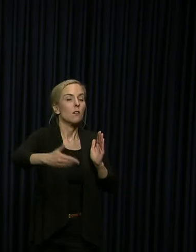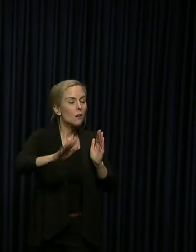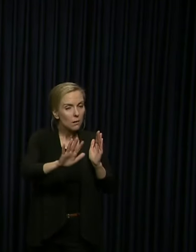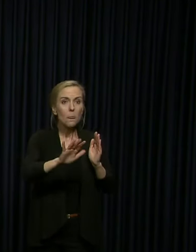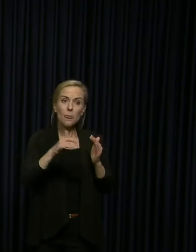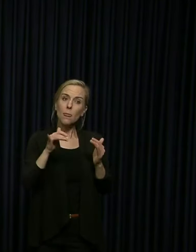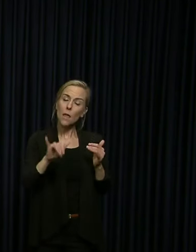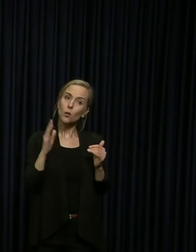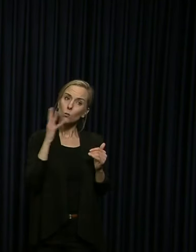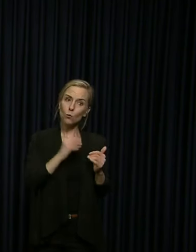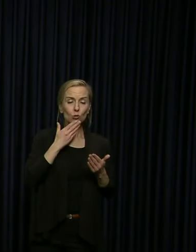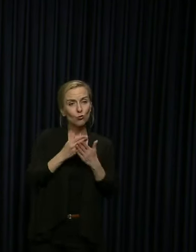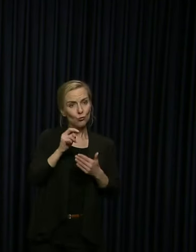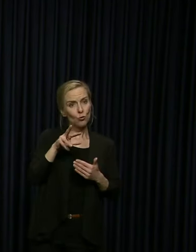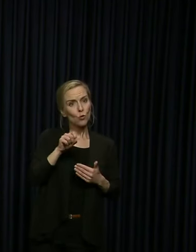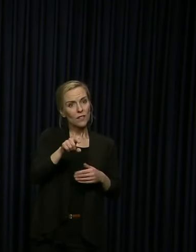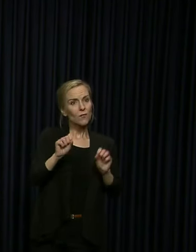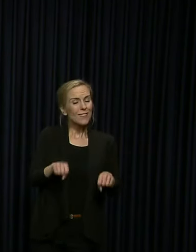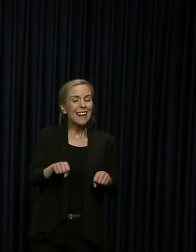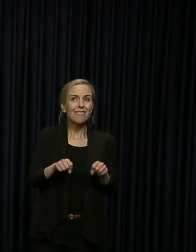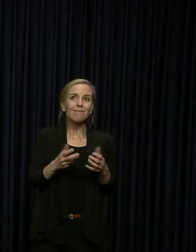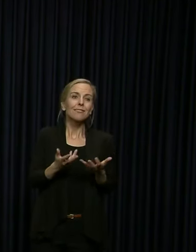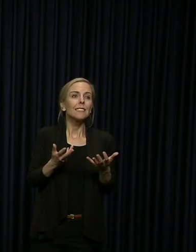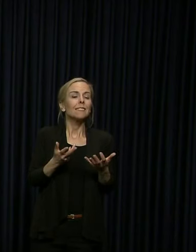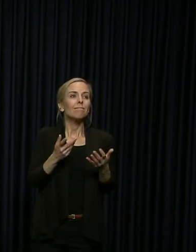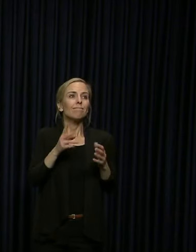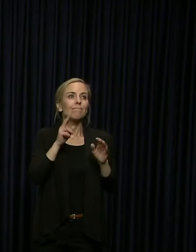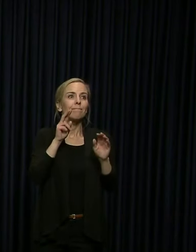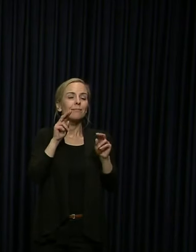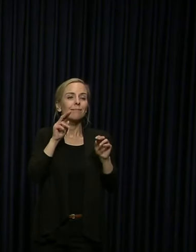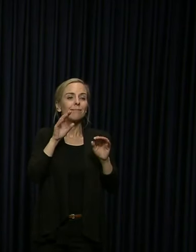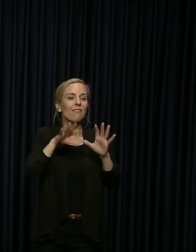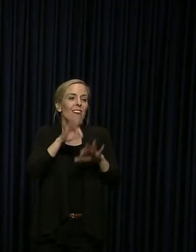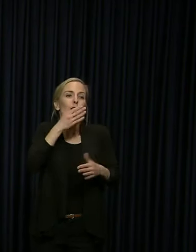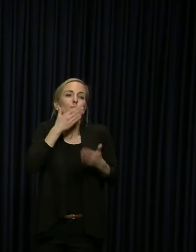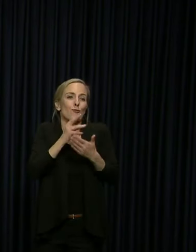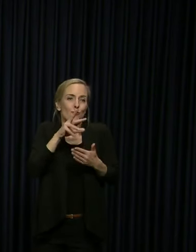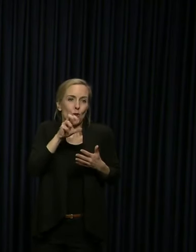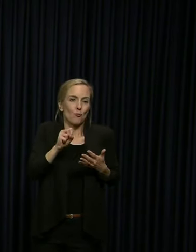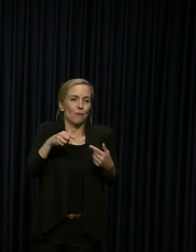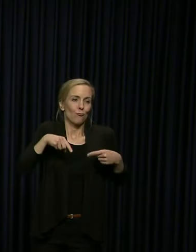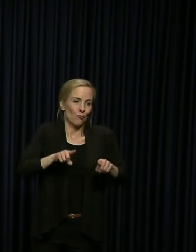RIGHT NOW THERE'S NOT A REPORTED CASE, YOU KNOW THAT THERE ARE PEOPLE WHO HAVE THE